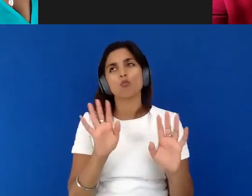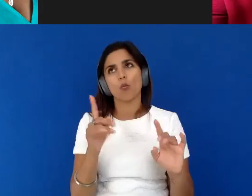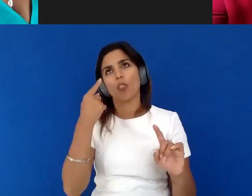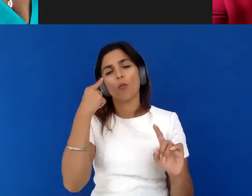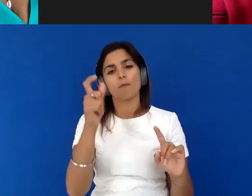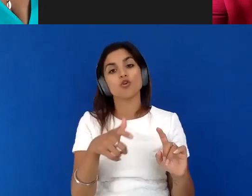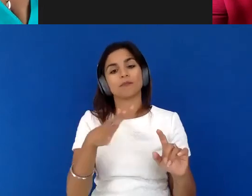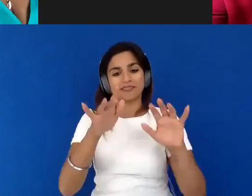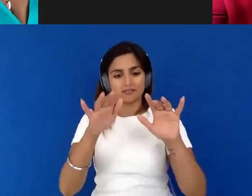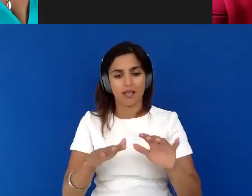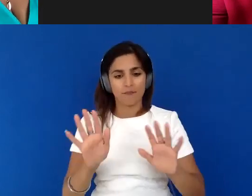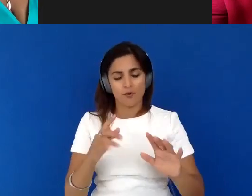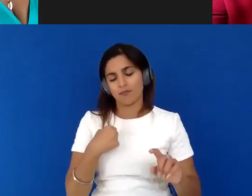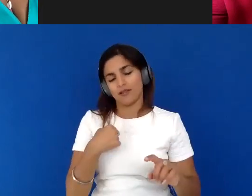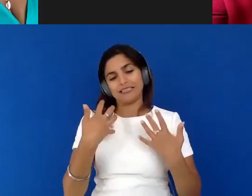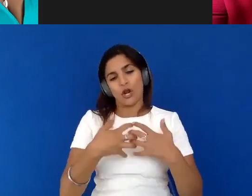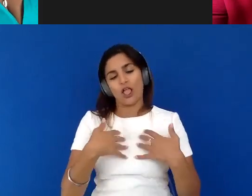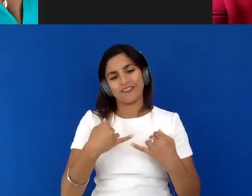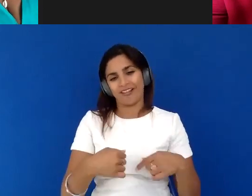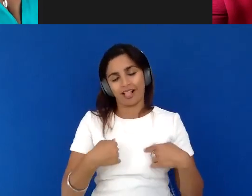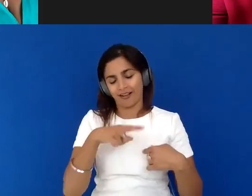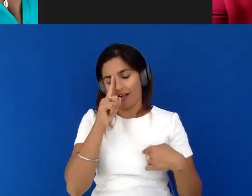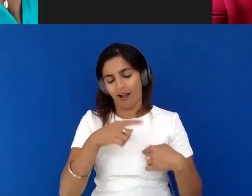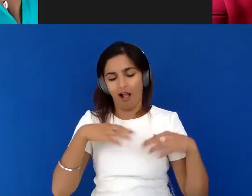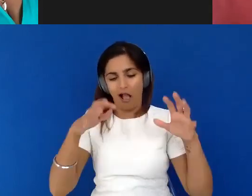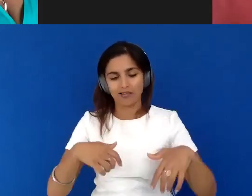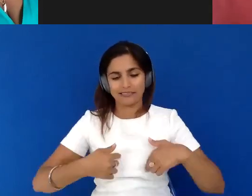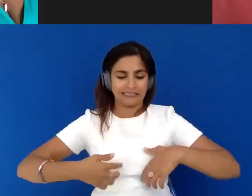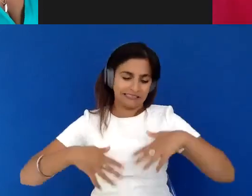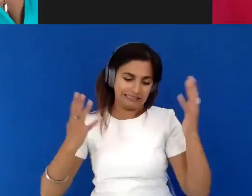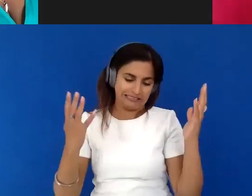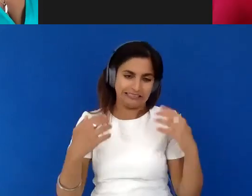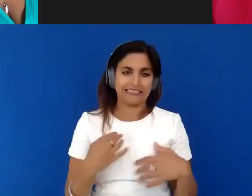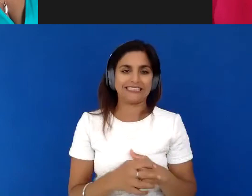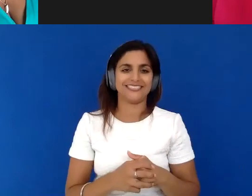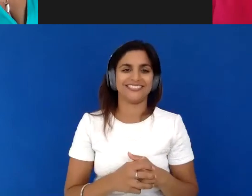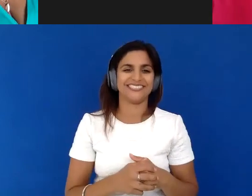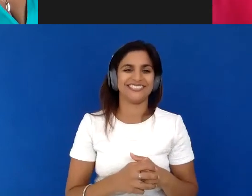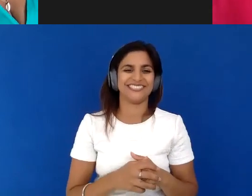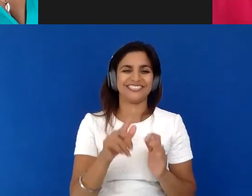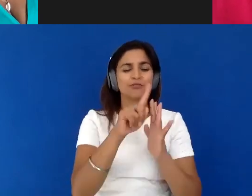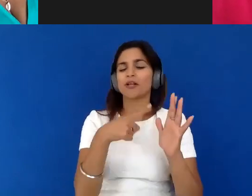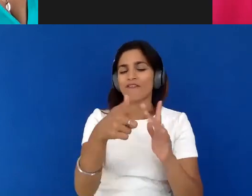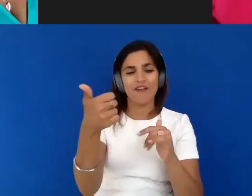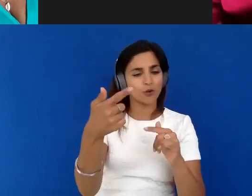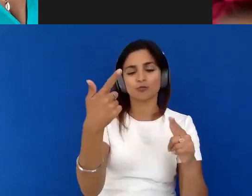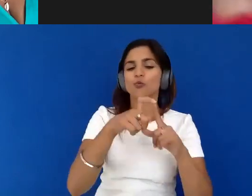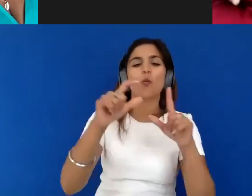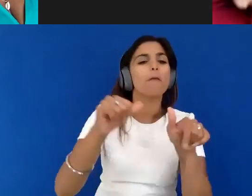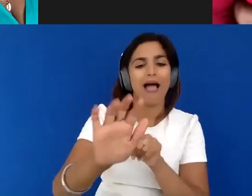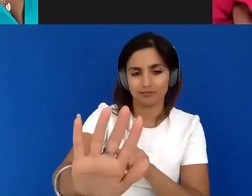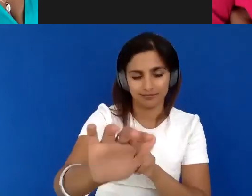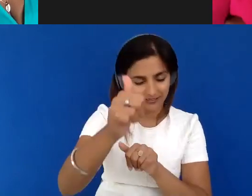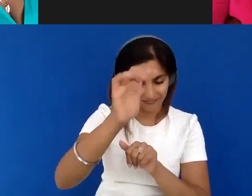just can't use technology don't worry that's me being zoomed out,